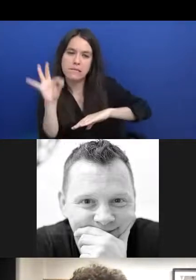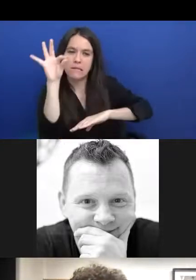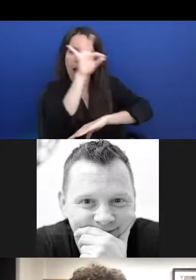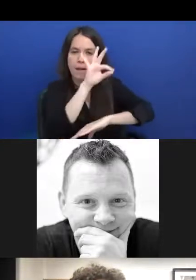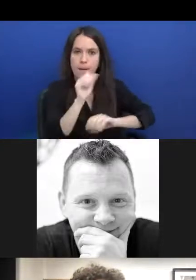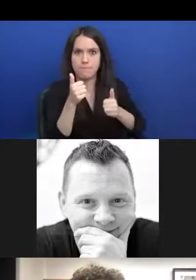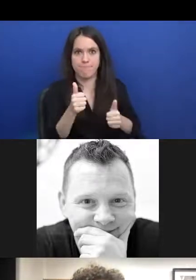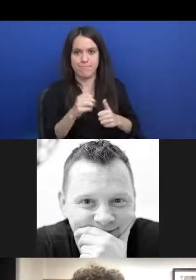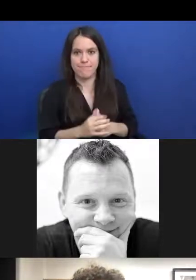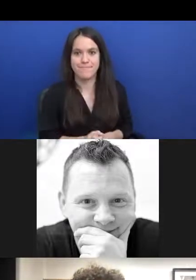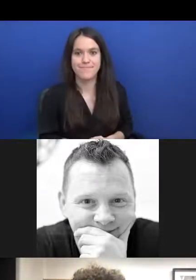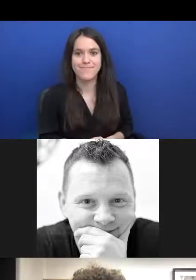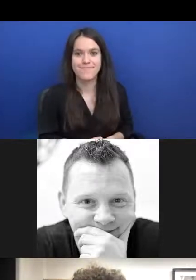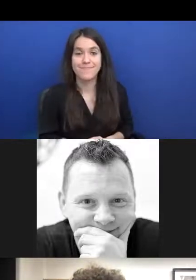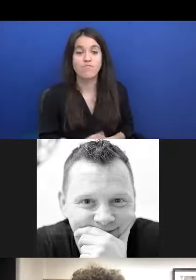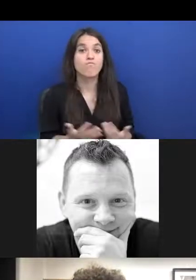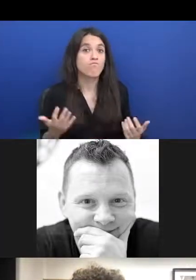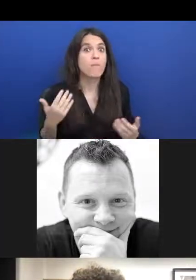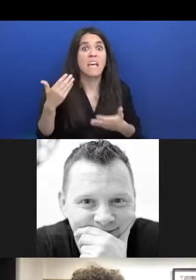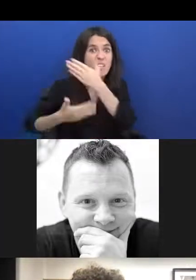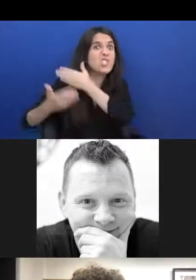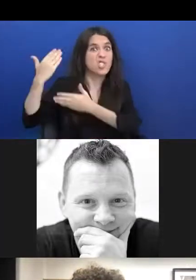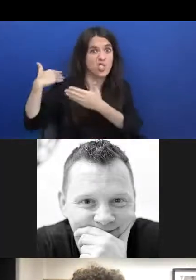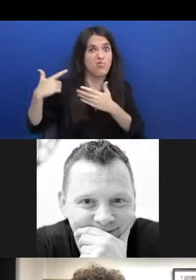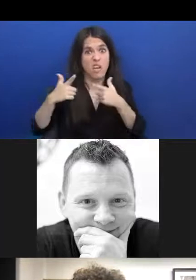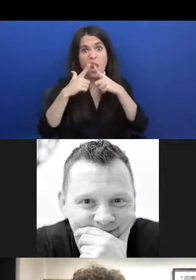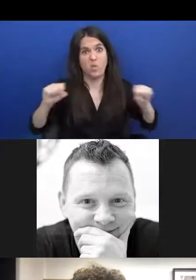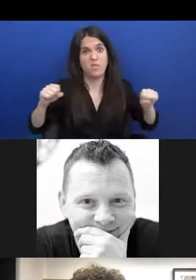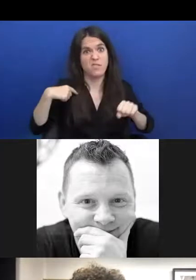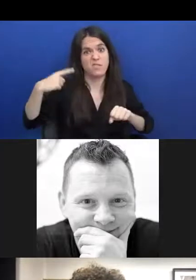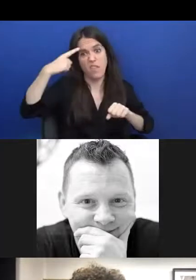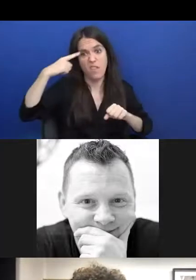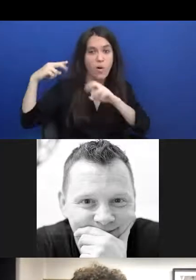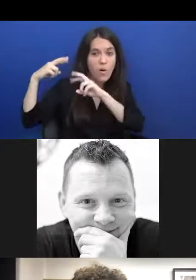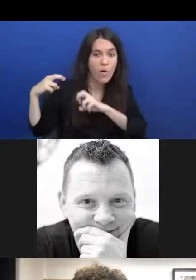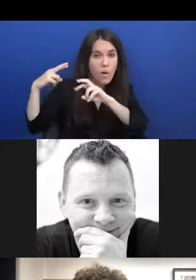historical linguistics I think people are forging more connections there and language evolution and